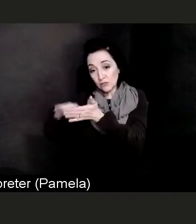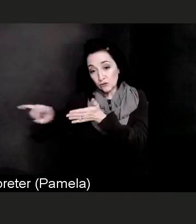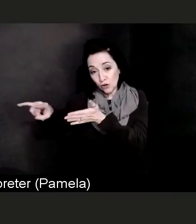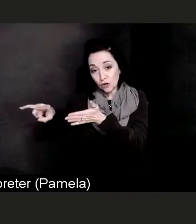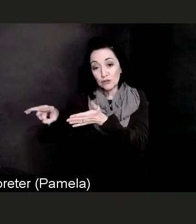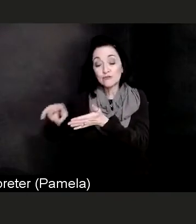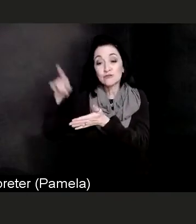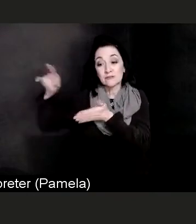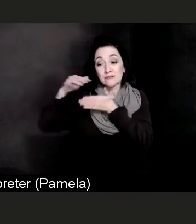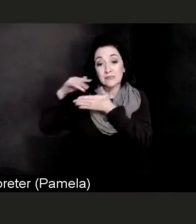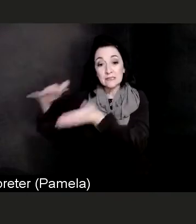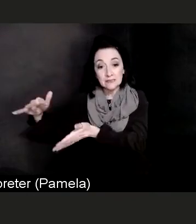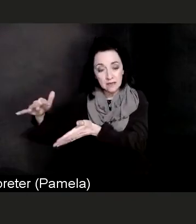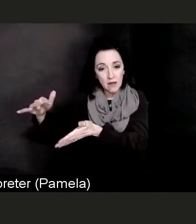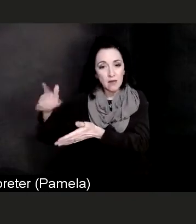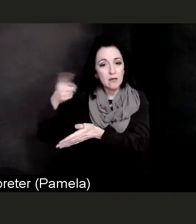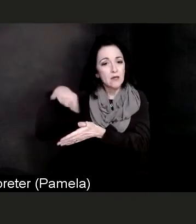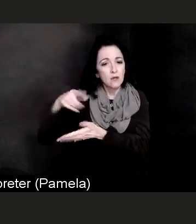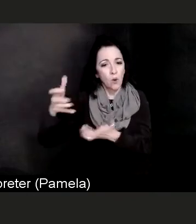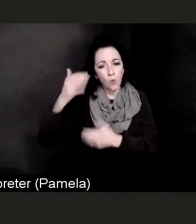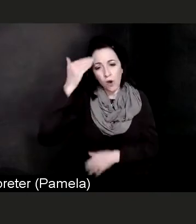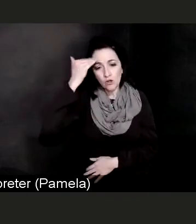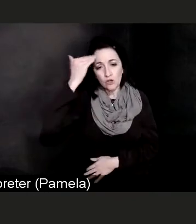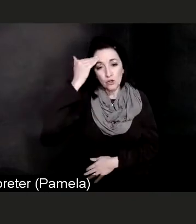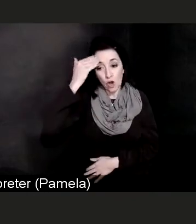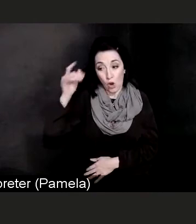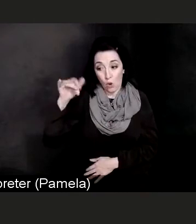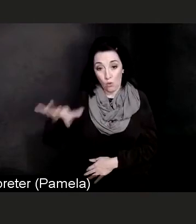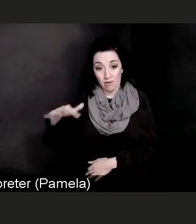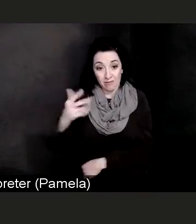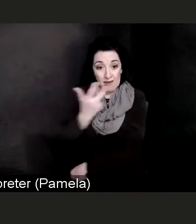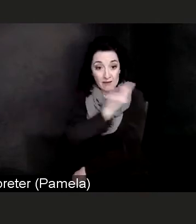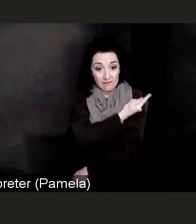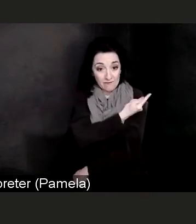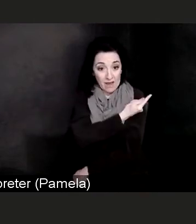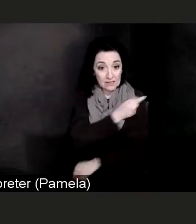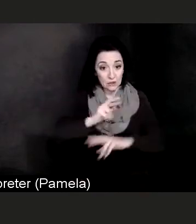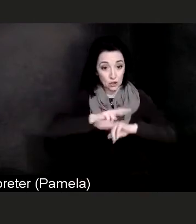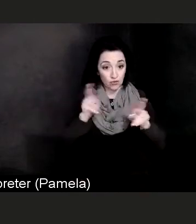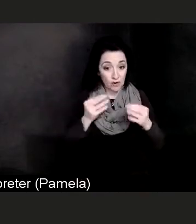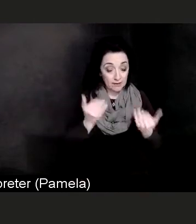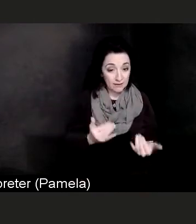on the market now and the upcoming vaccines that will be on the market hopefully soon,